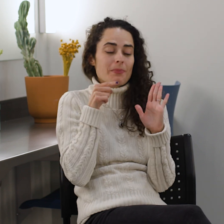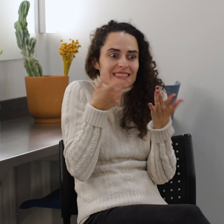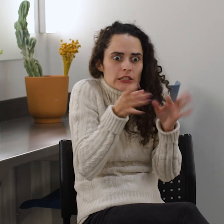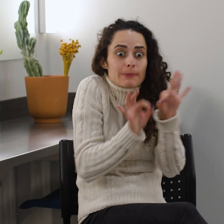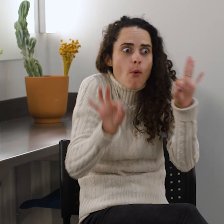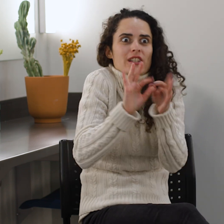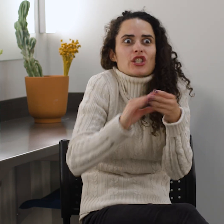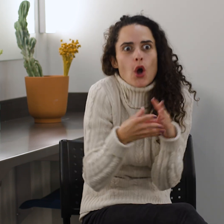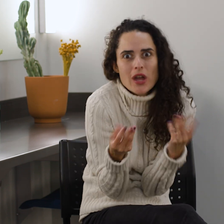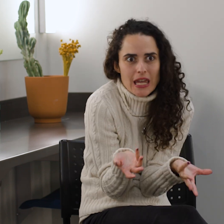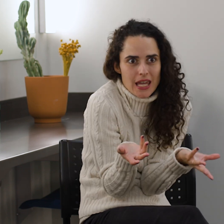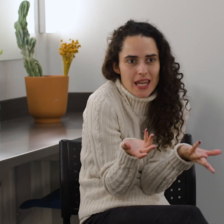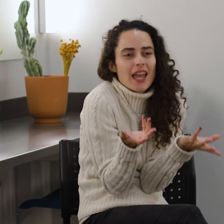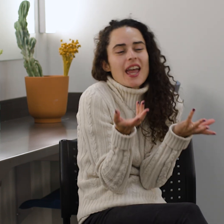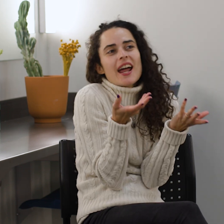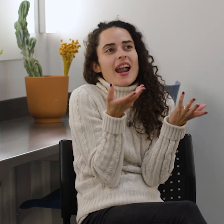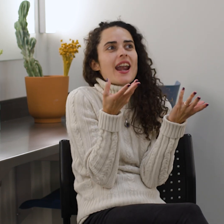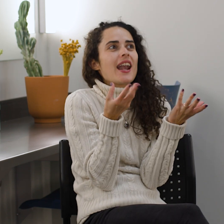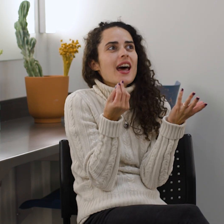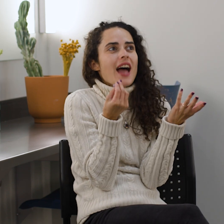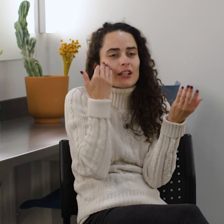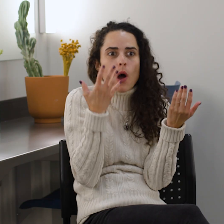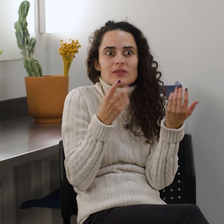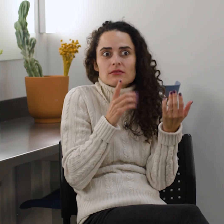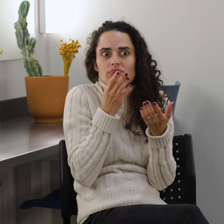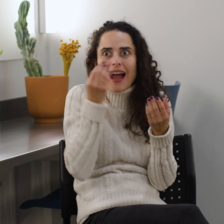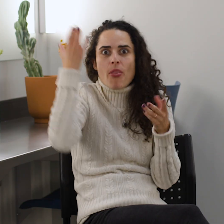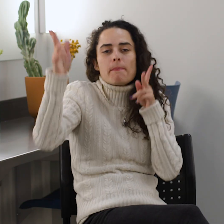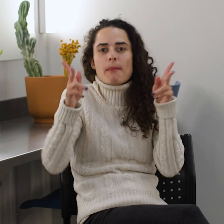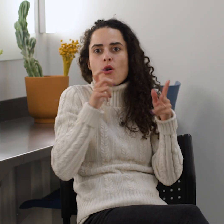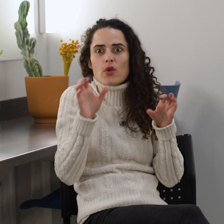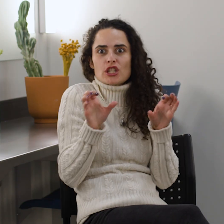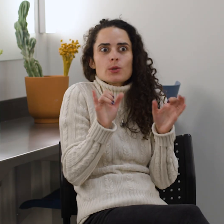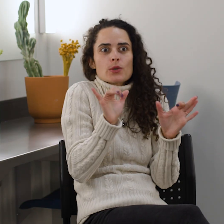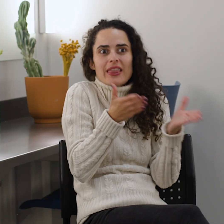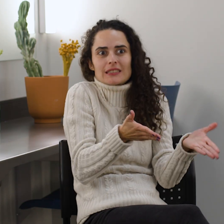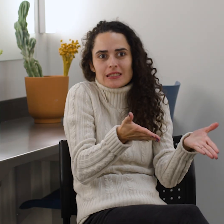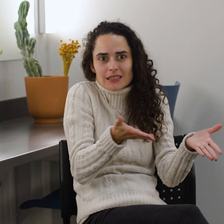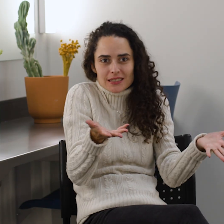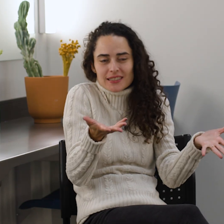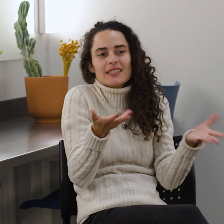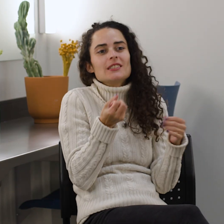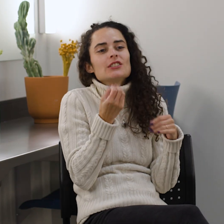I mean, this is a very important story. I know out in the world people actually do this!